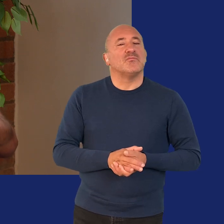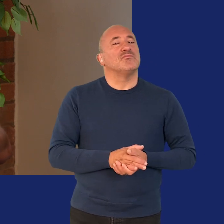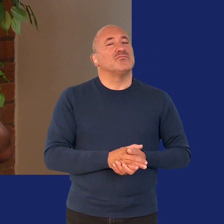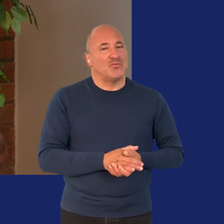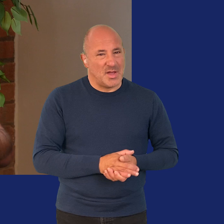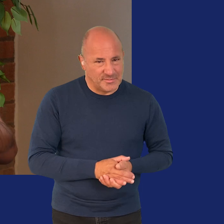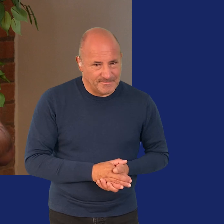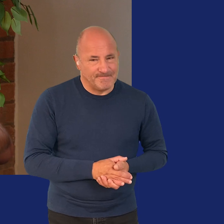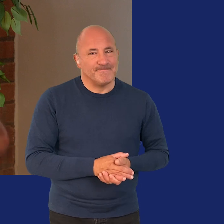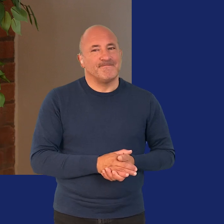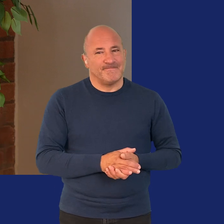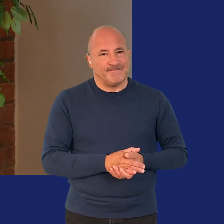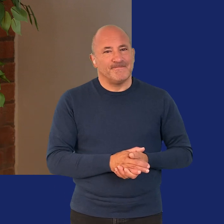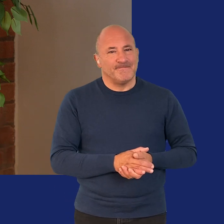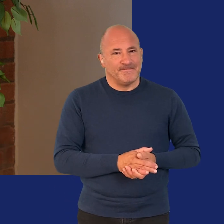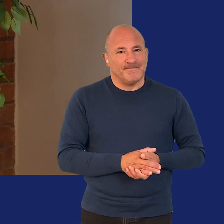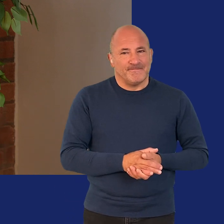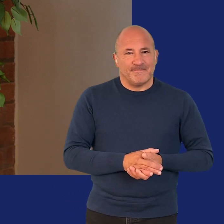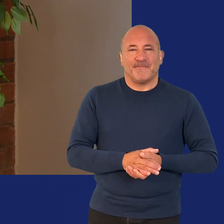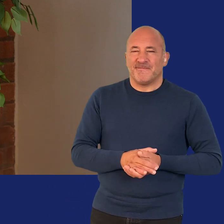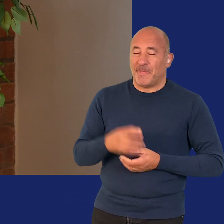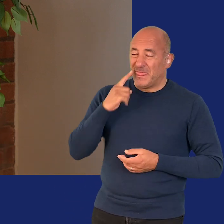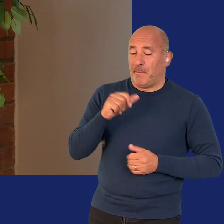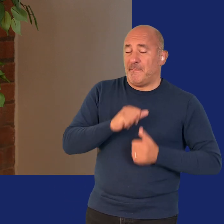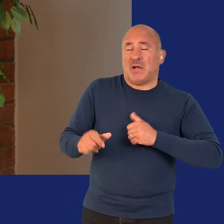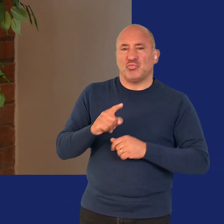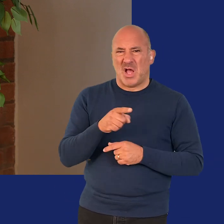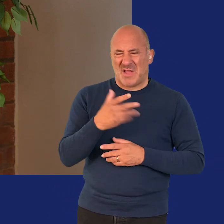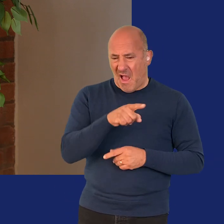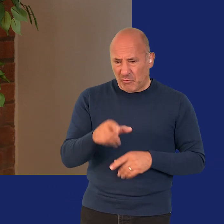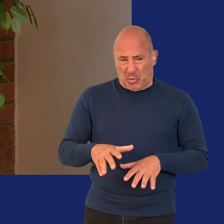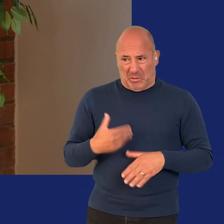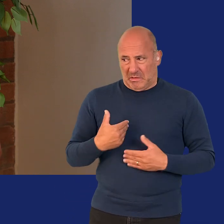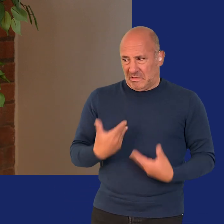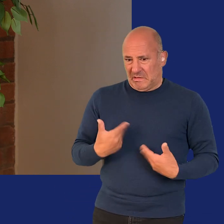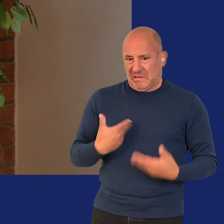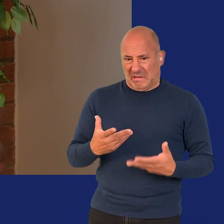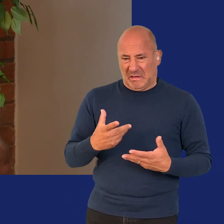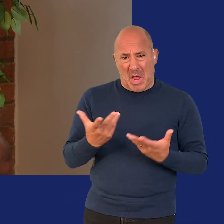Adam: I think by being comfortable with being uncomfortable, it is not about